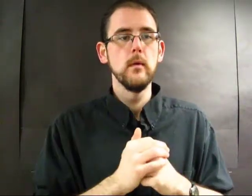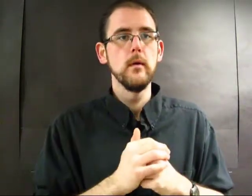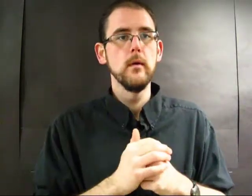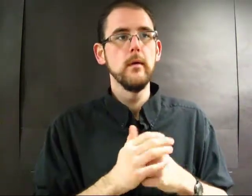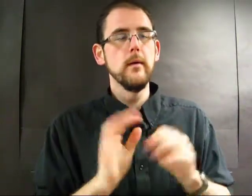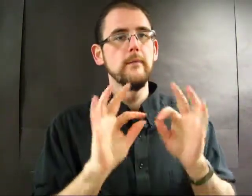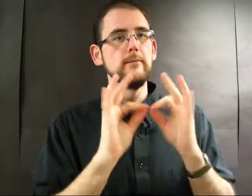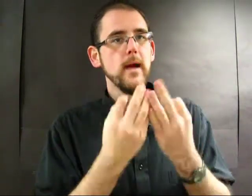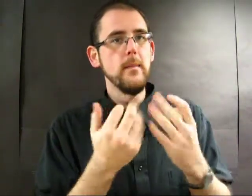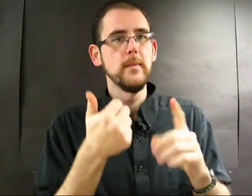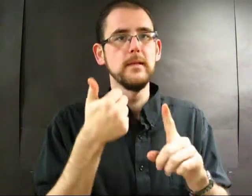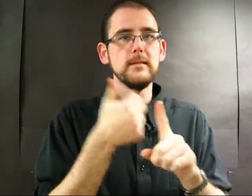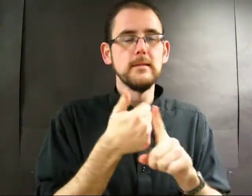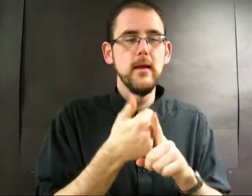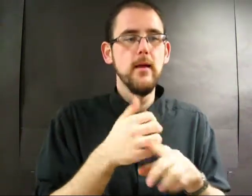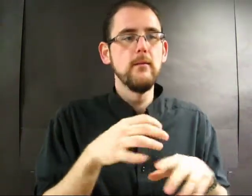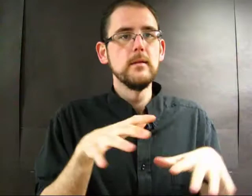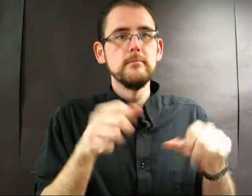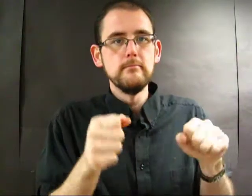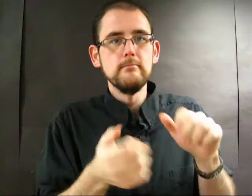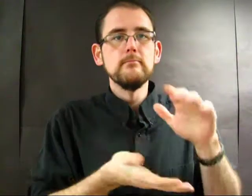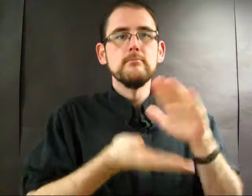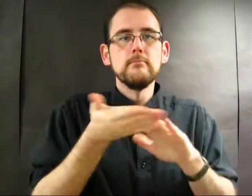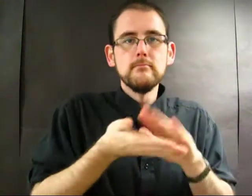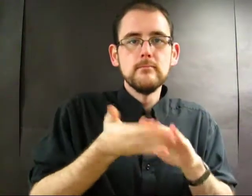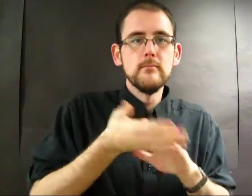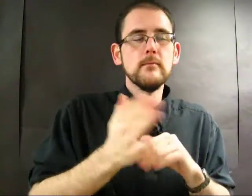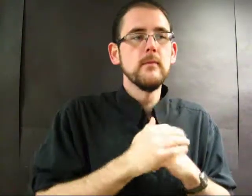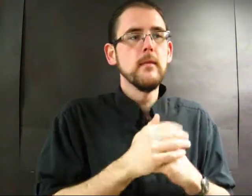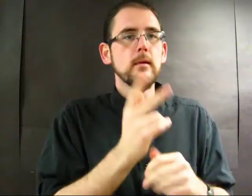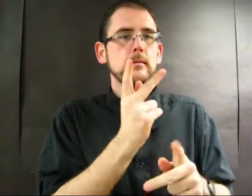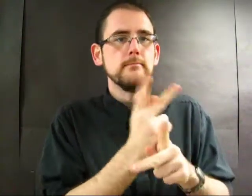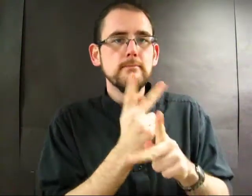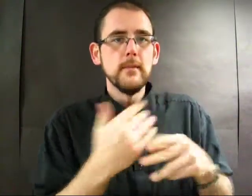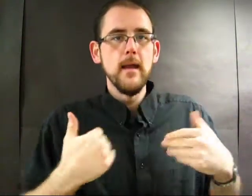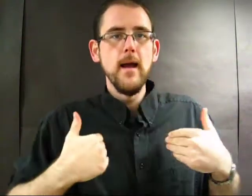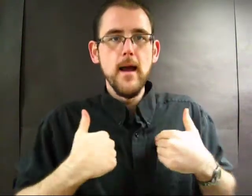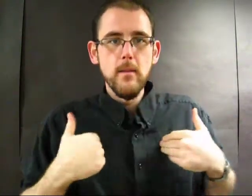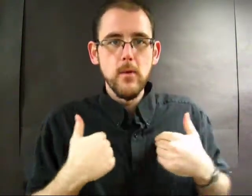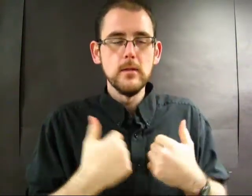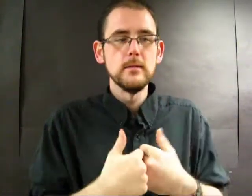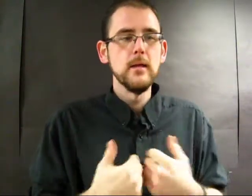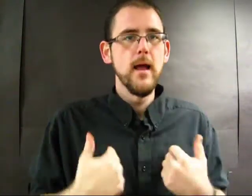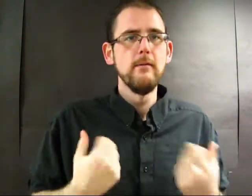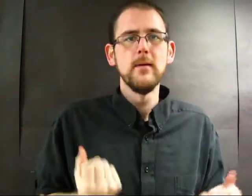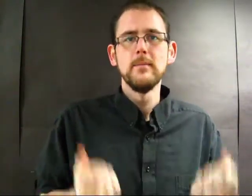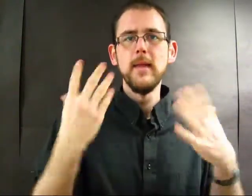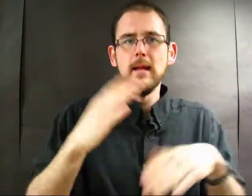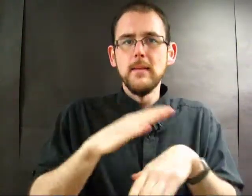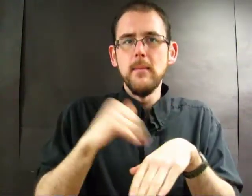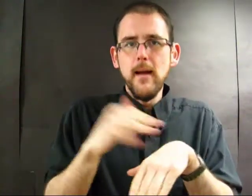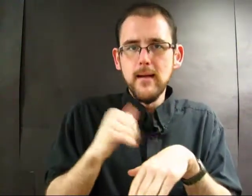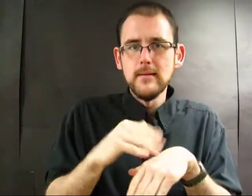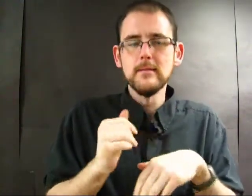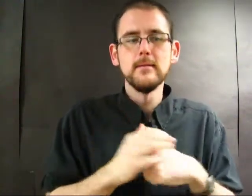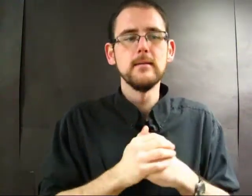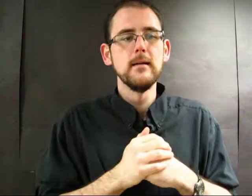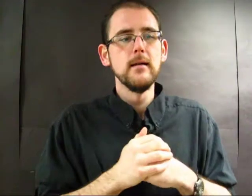Literally, the family themselves handled most things and took care of the animals, as well as many pets